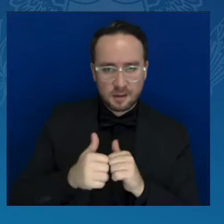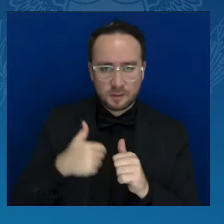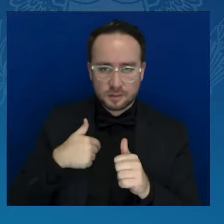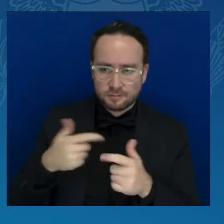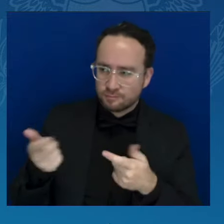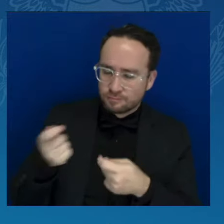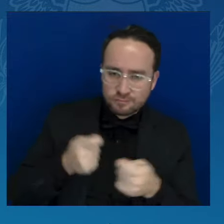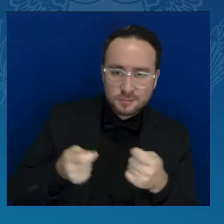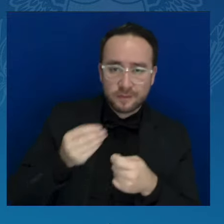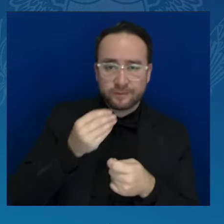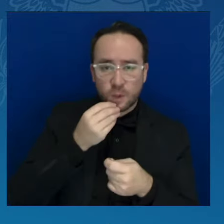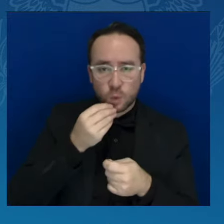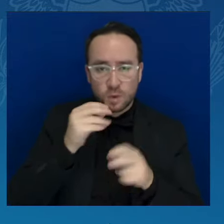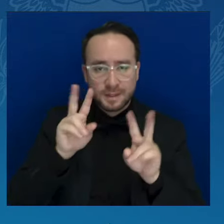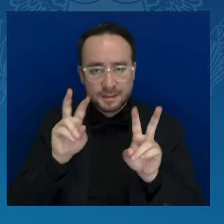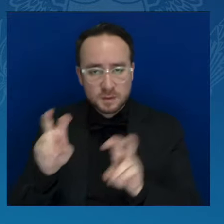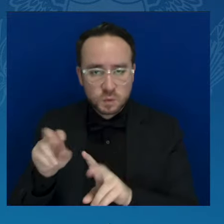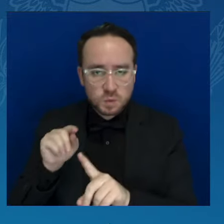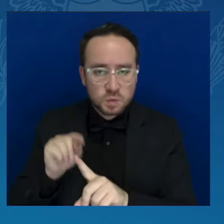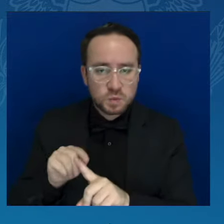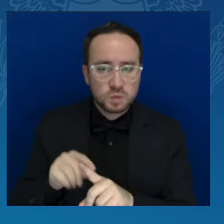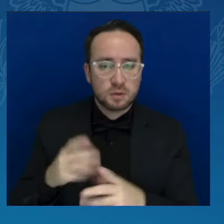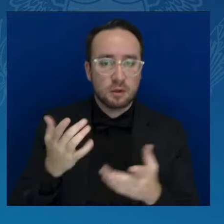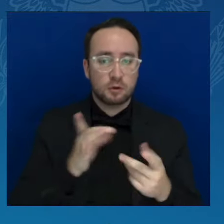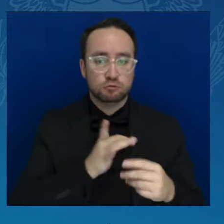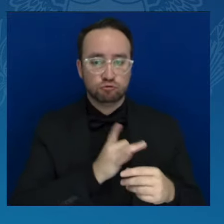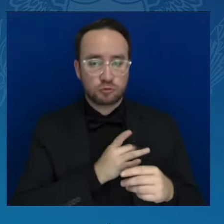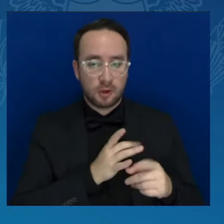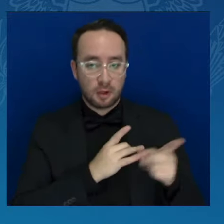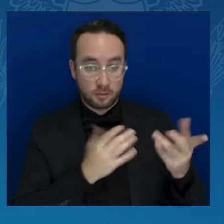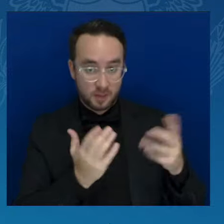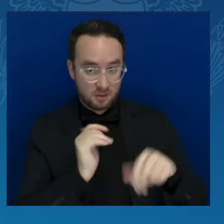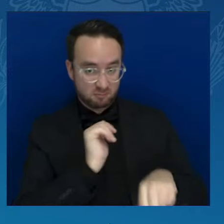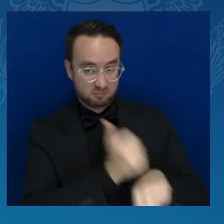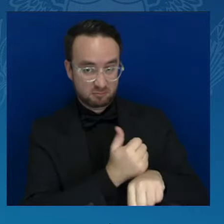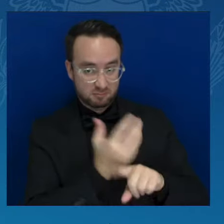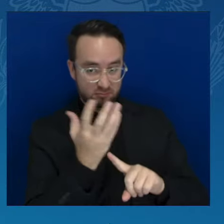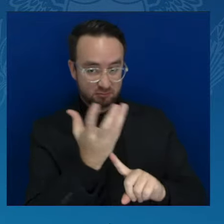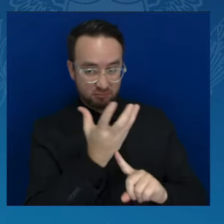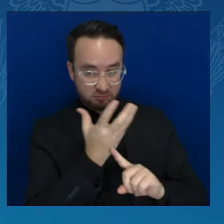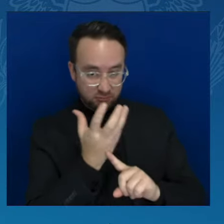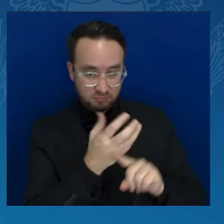We created a first of its kind trilateral dialog on space security with the ROK in Japan